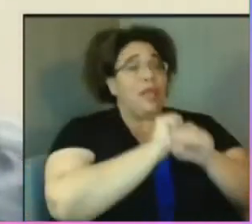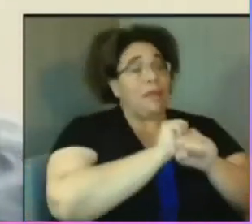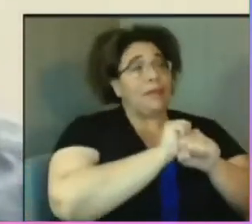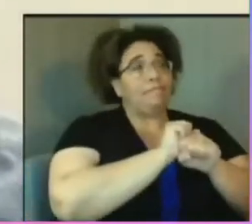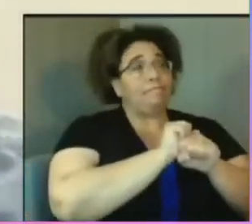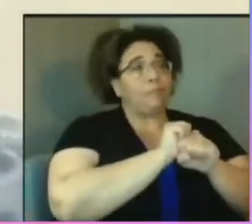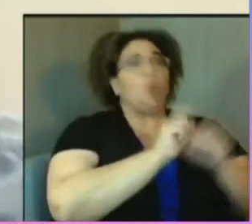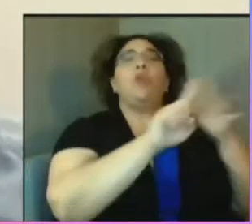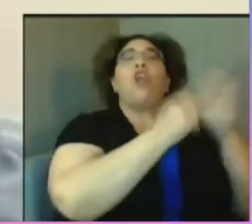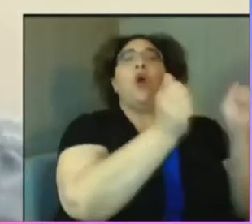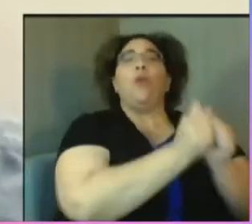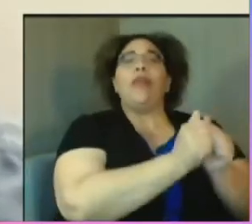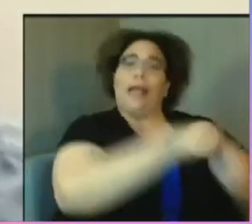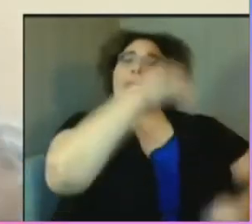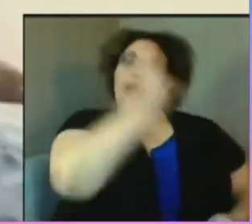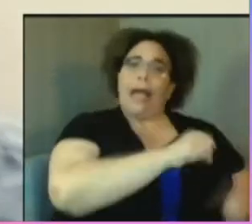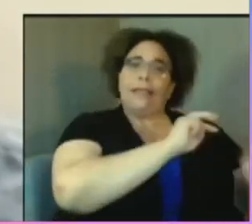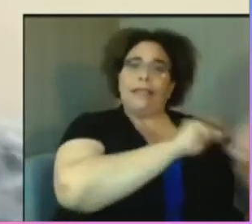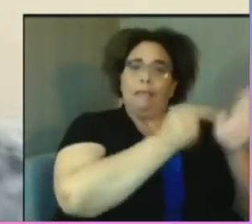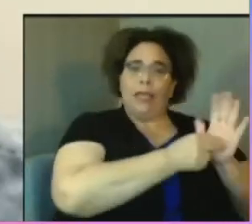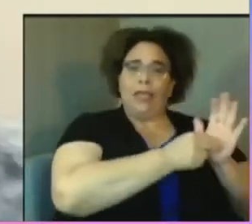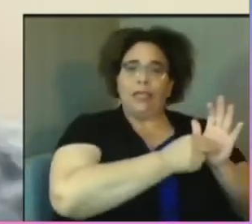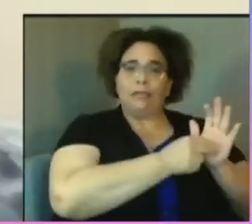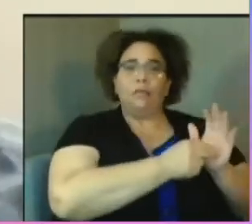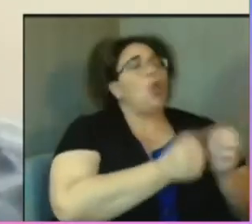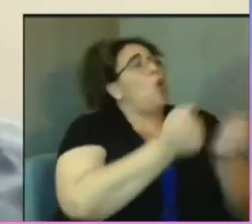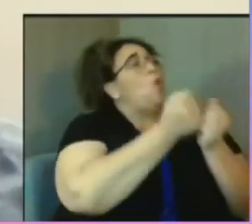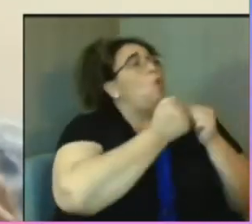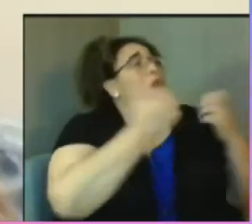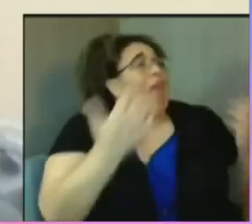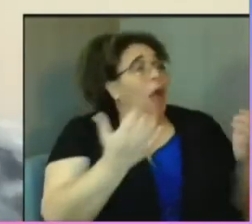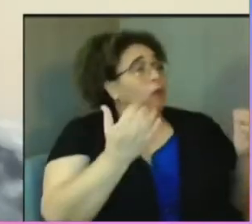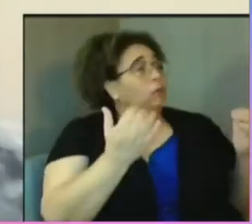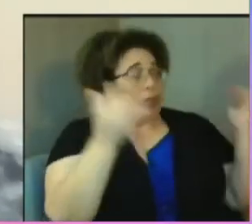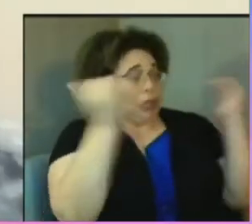unequivocally it means that LGBTQ people are protected